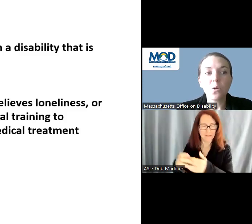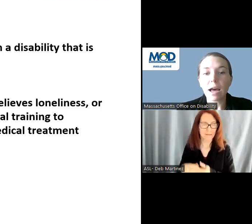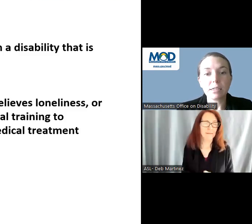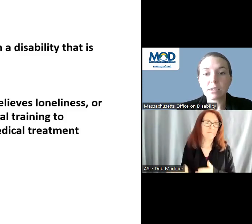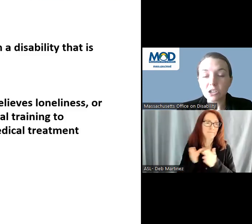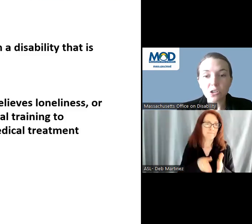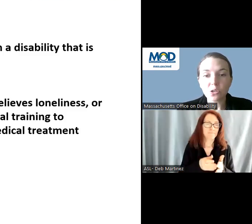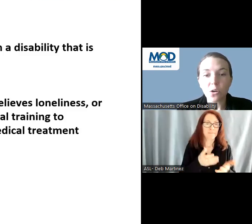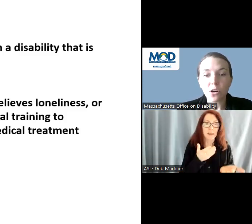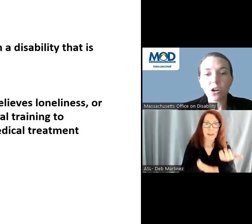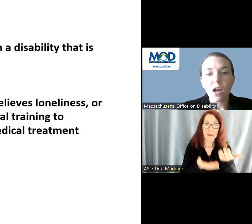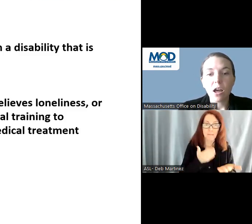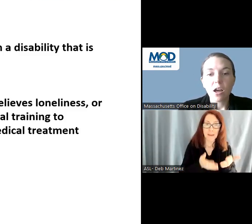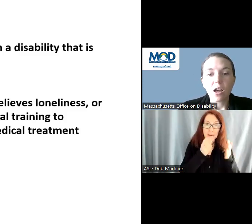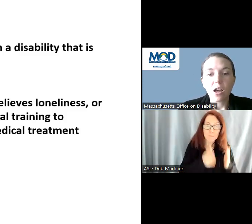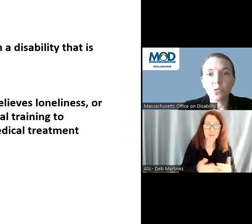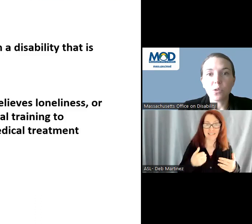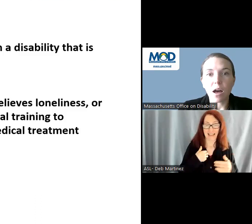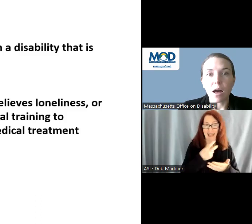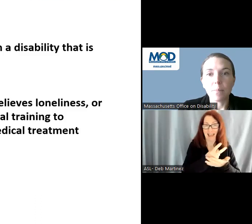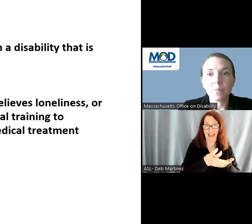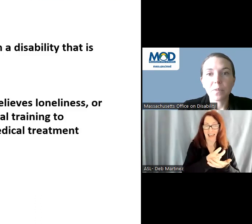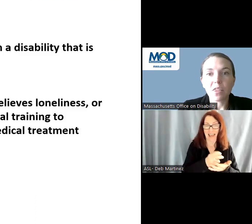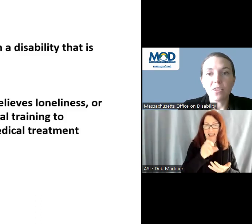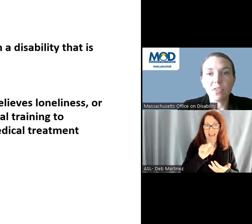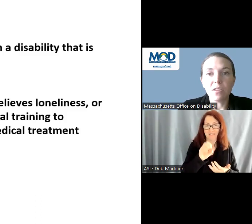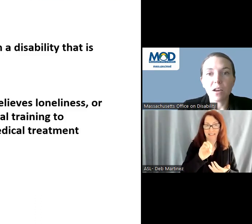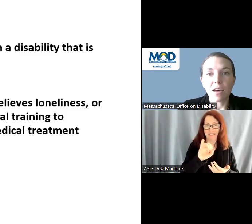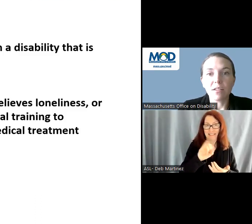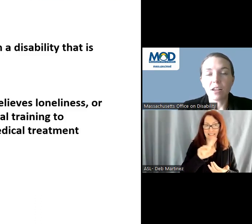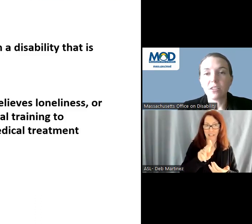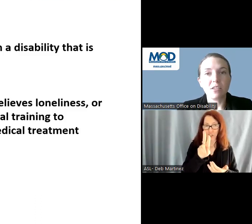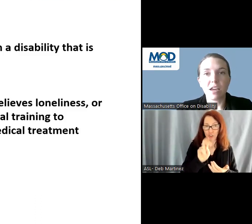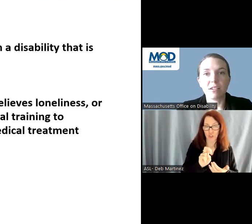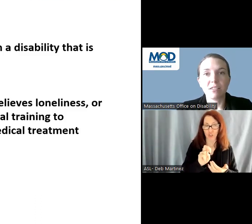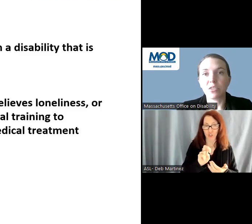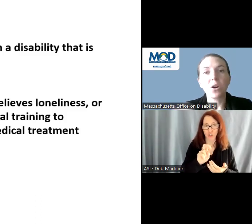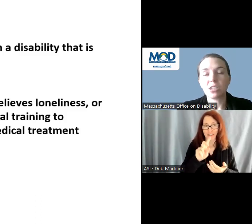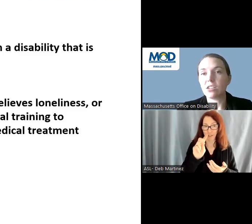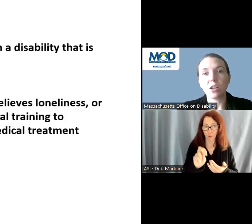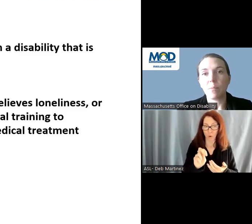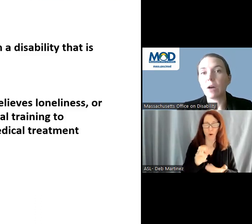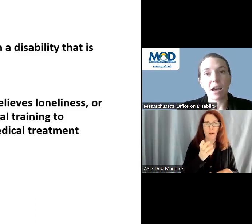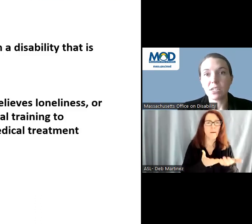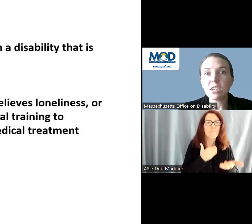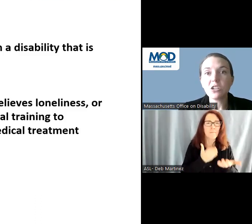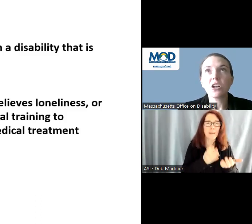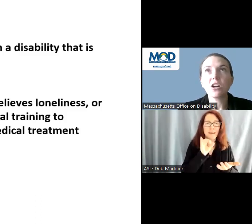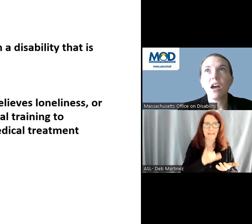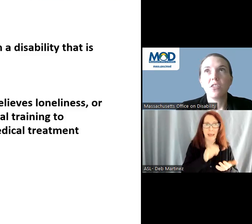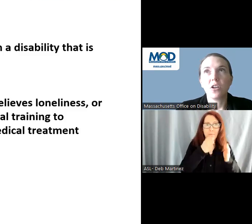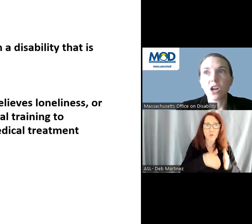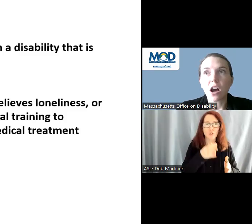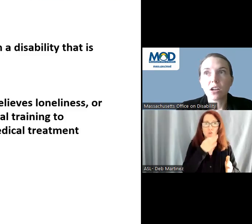who has seizure disorder to that that the person is about to have a seizure, there are